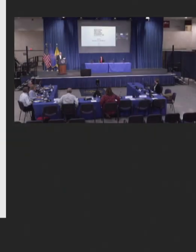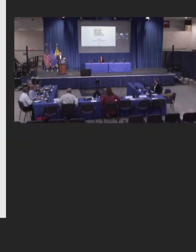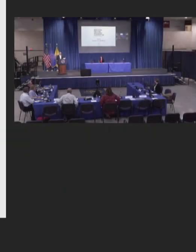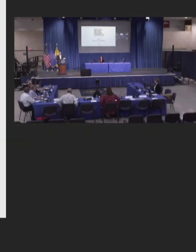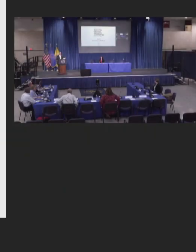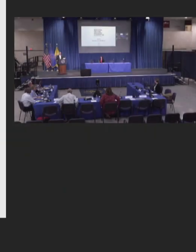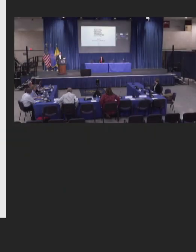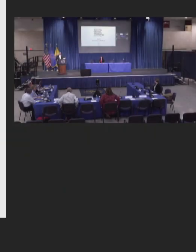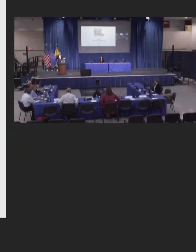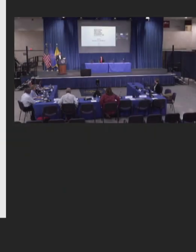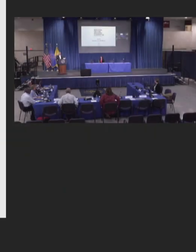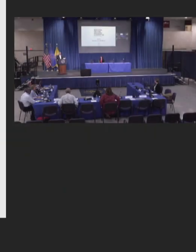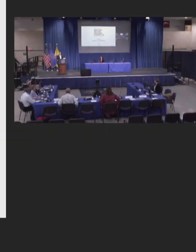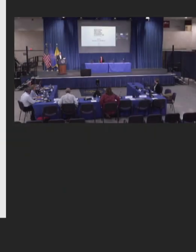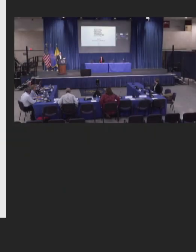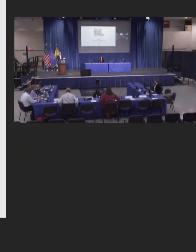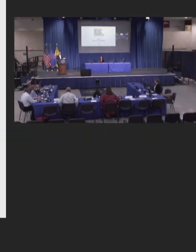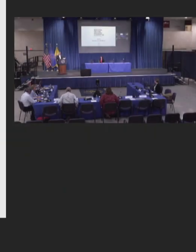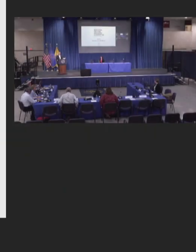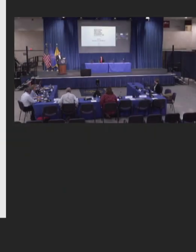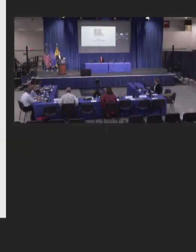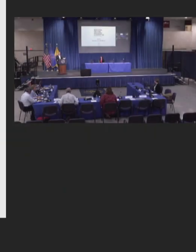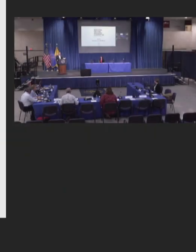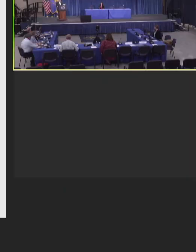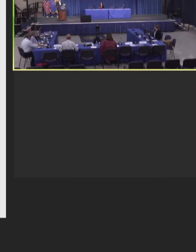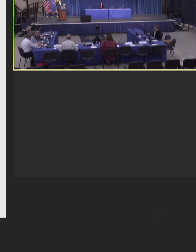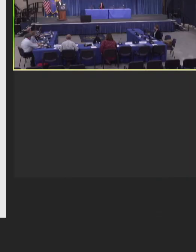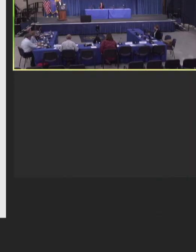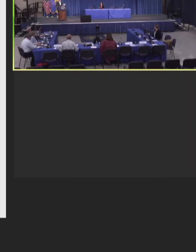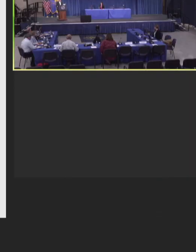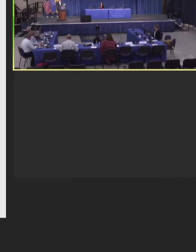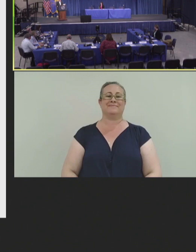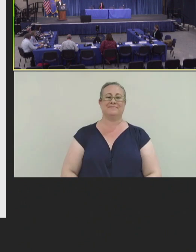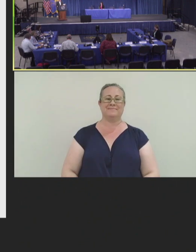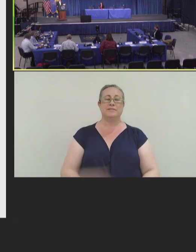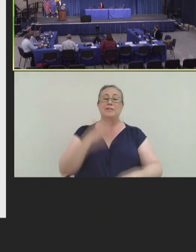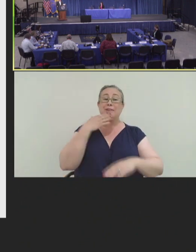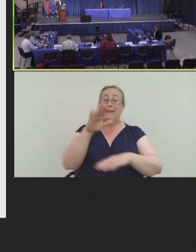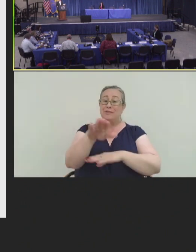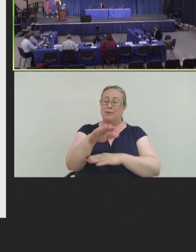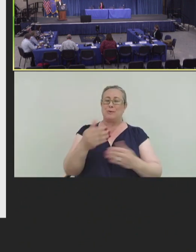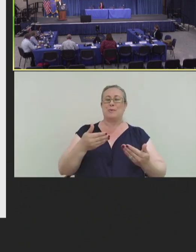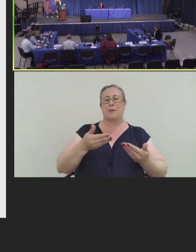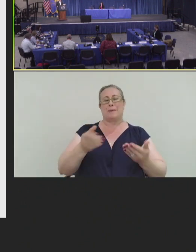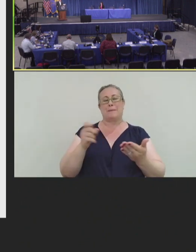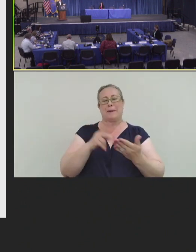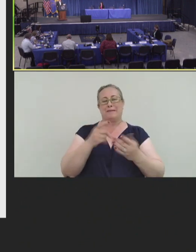Robert Hopkins: Good afternoon. Welcome back from lunch. We are starting off our afternoon